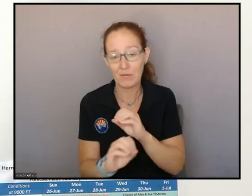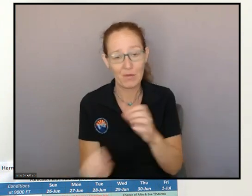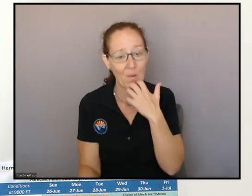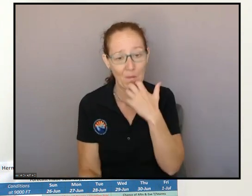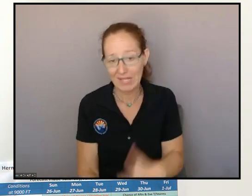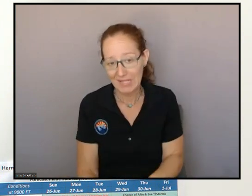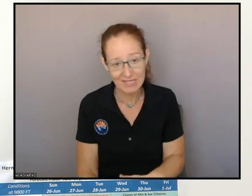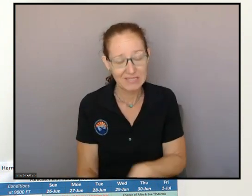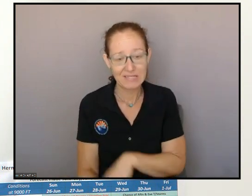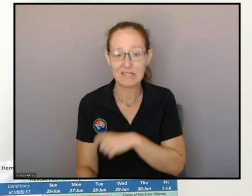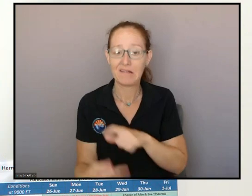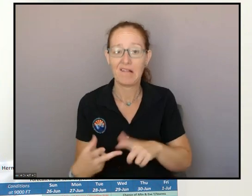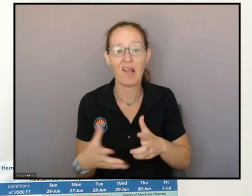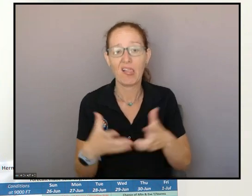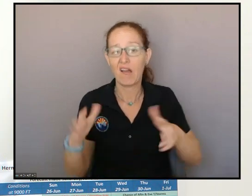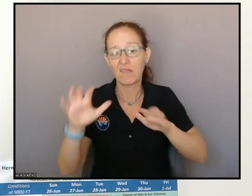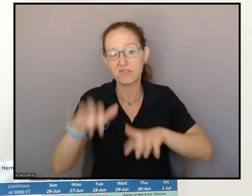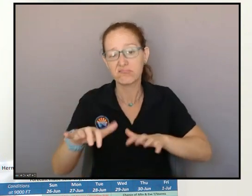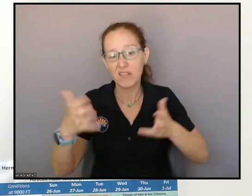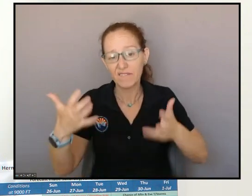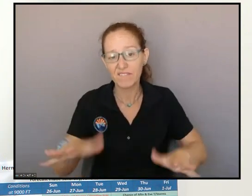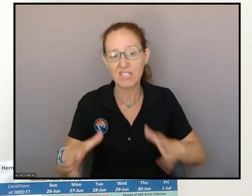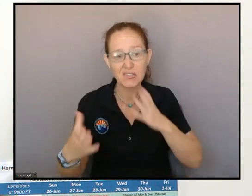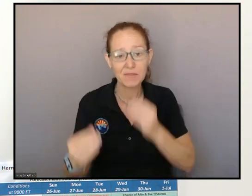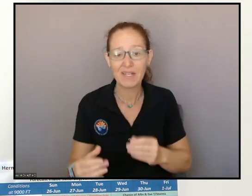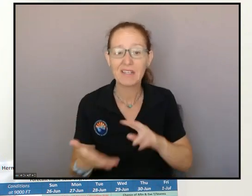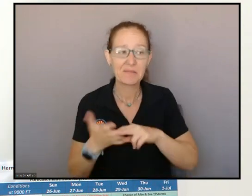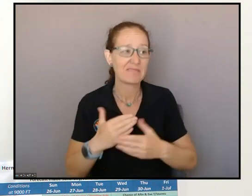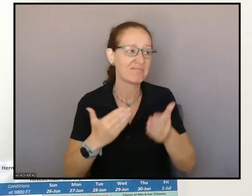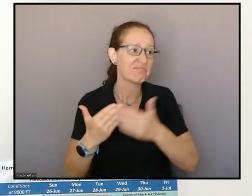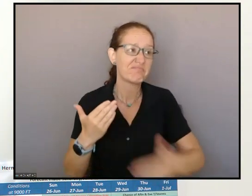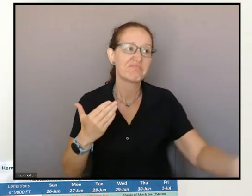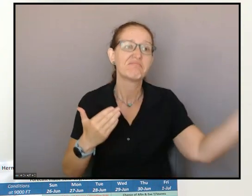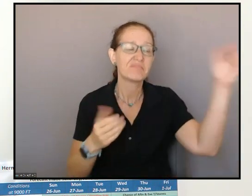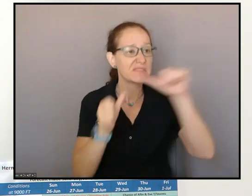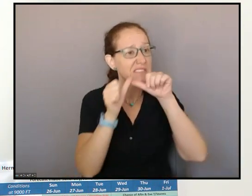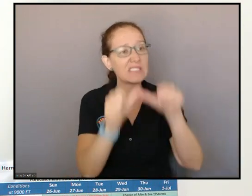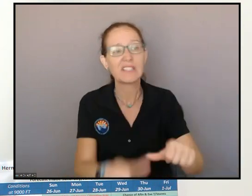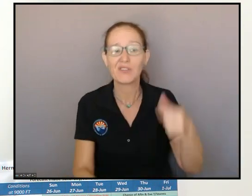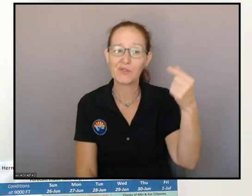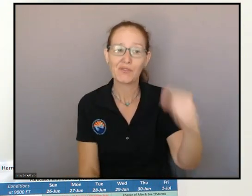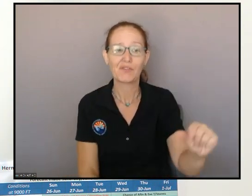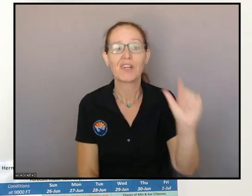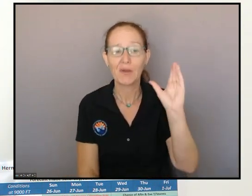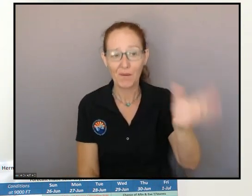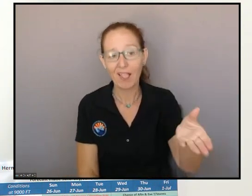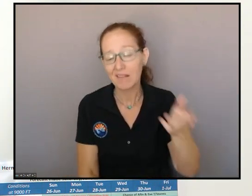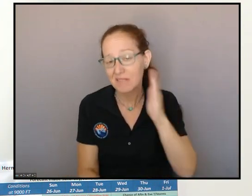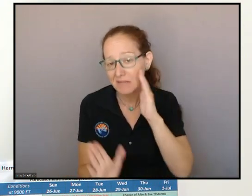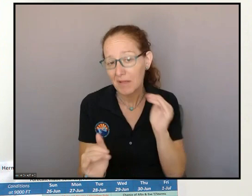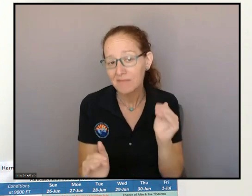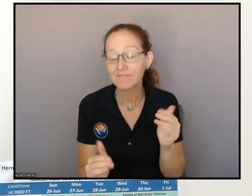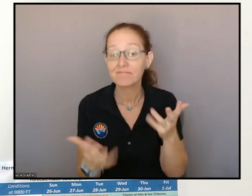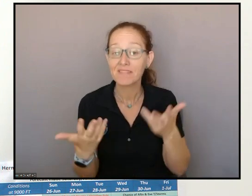everything will stay green and probably stay green for quite a while. And with that, that's all I got for you today and we'll